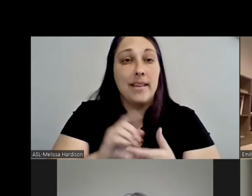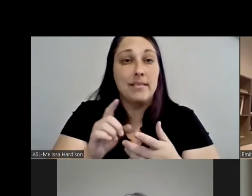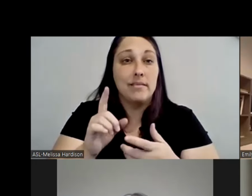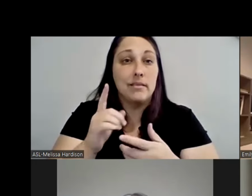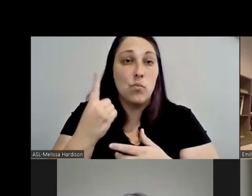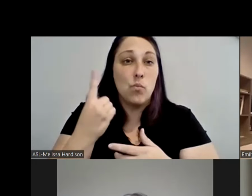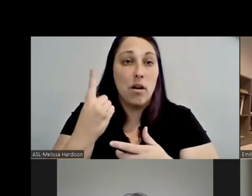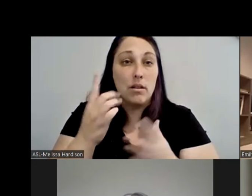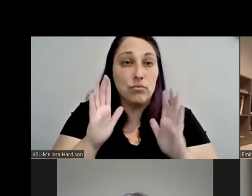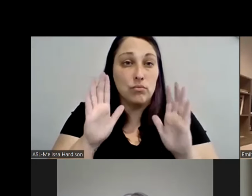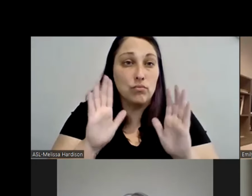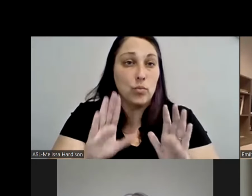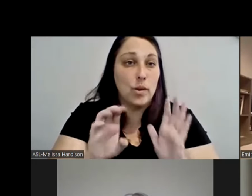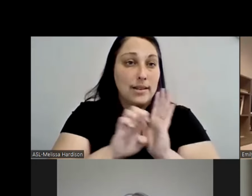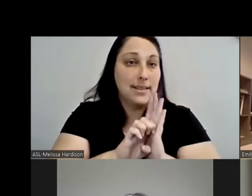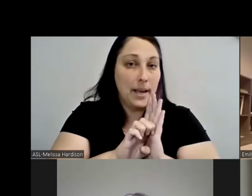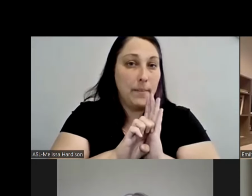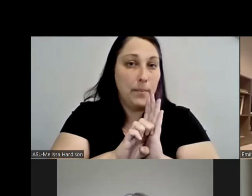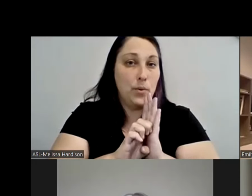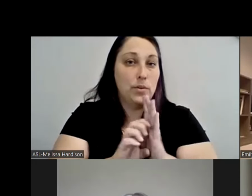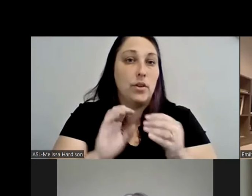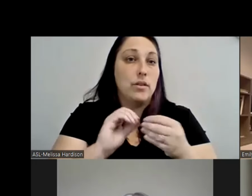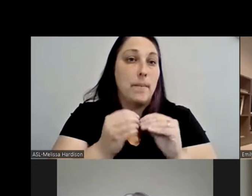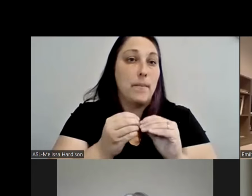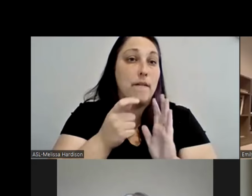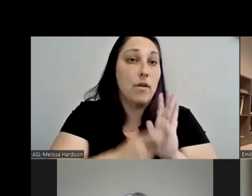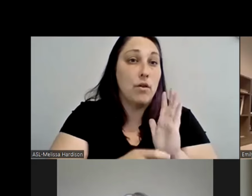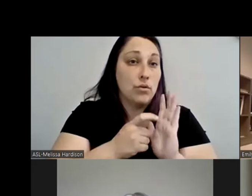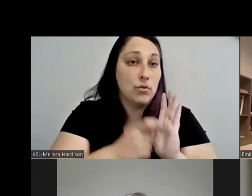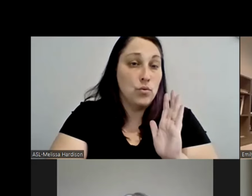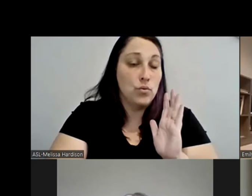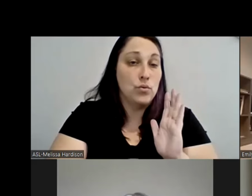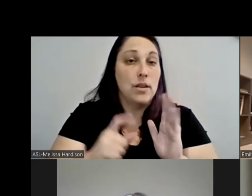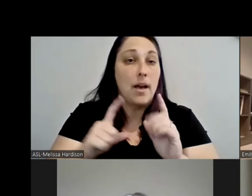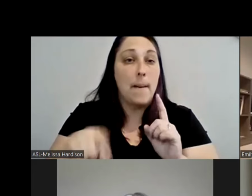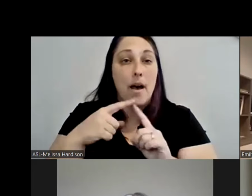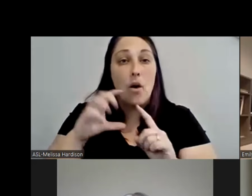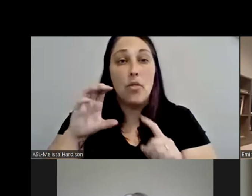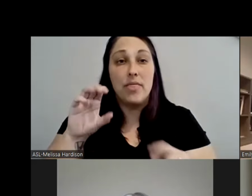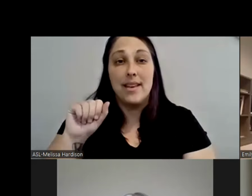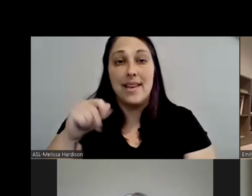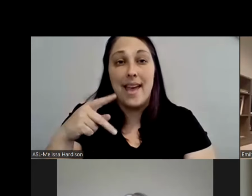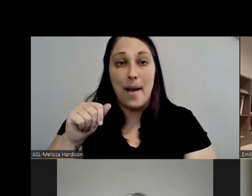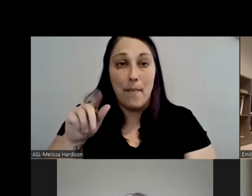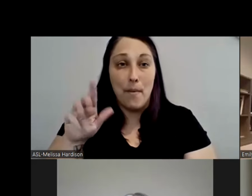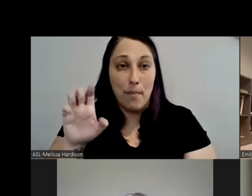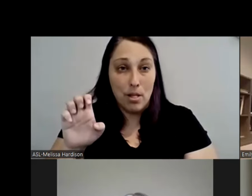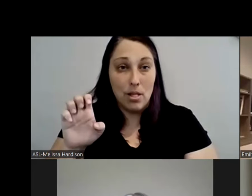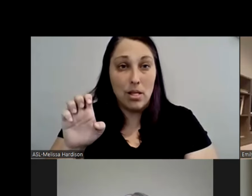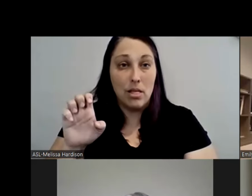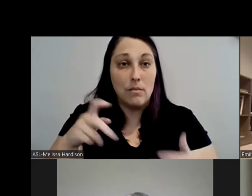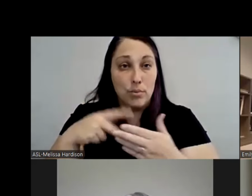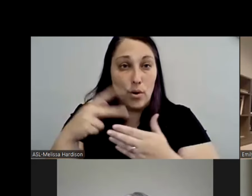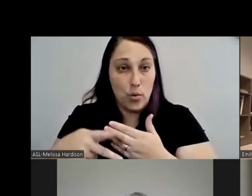Kent Ohms is the Community Living Director at the Iowa Department on Aging.